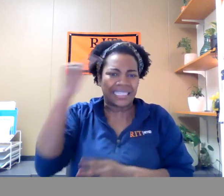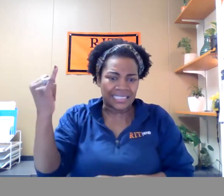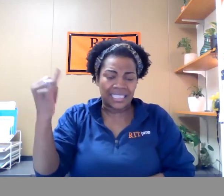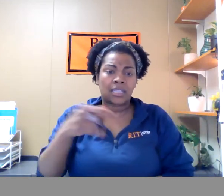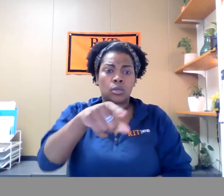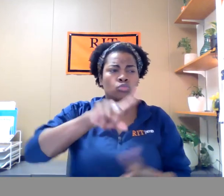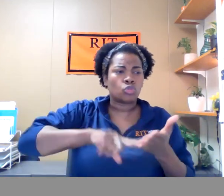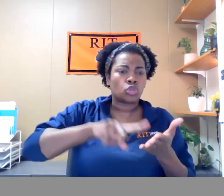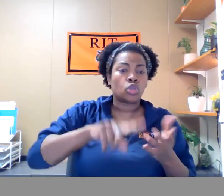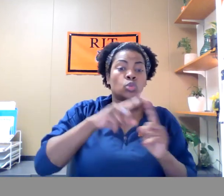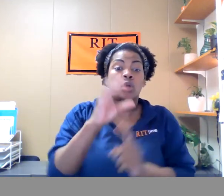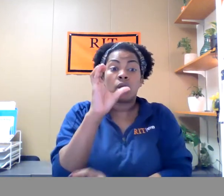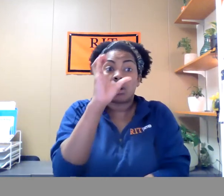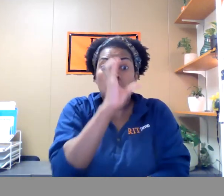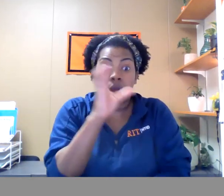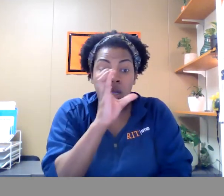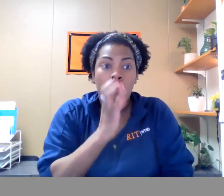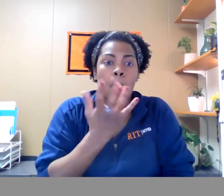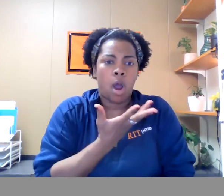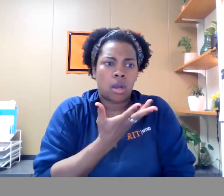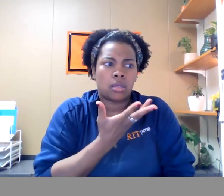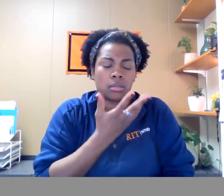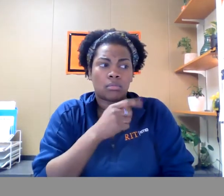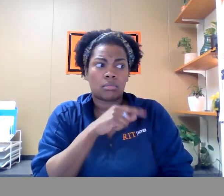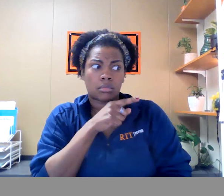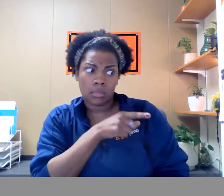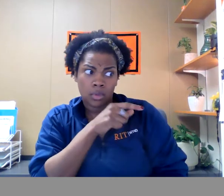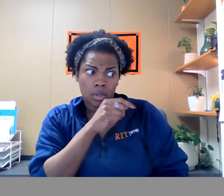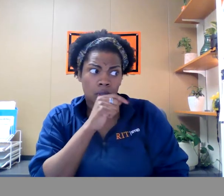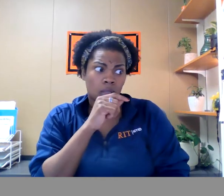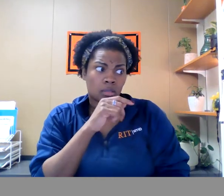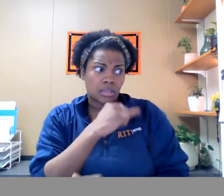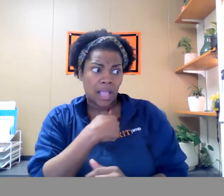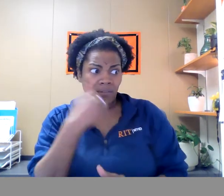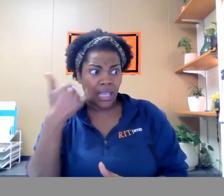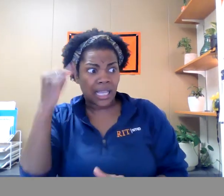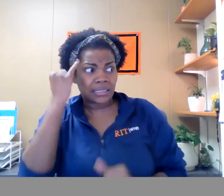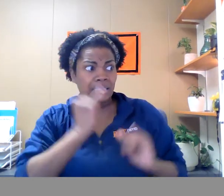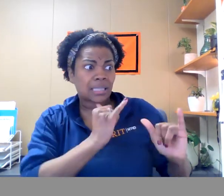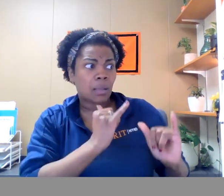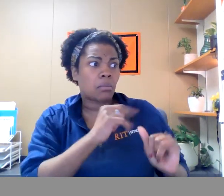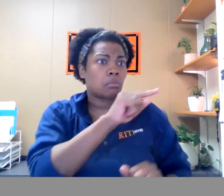So we want an original idea. That's the important part. So you can search for maybe problems